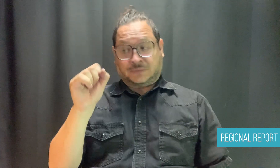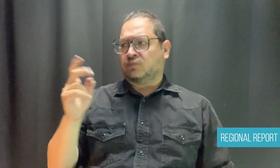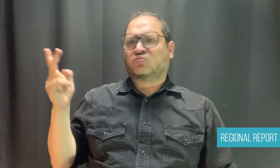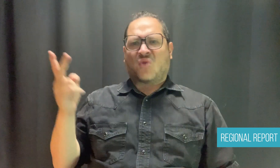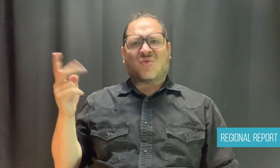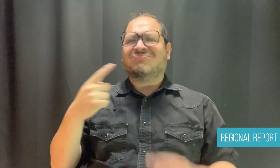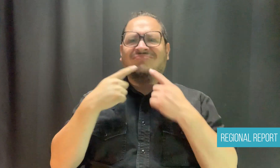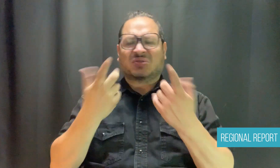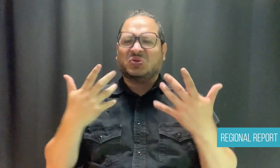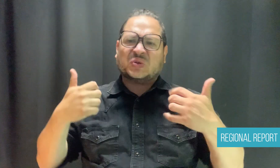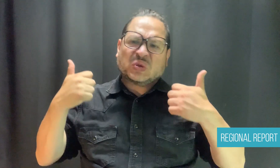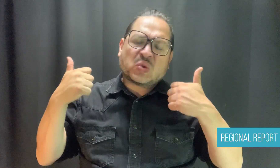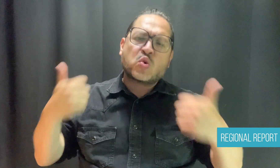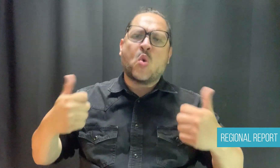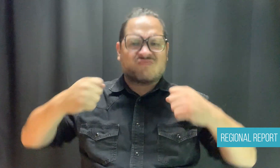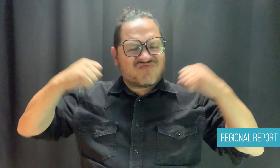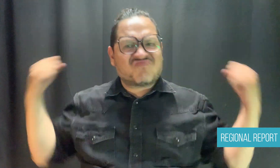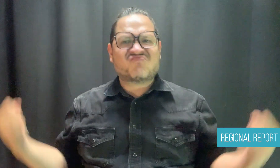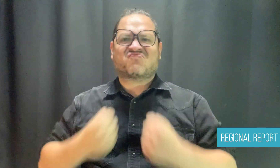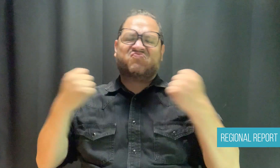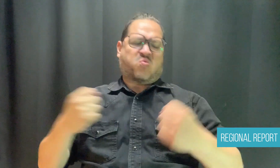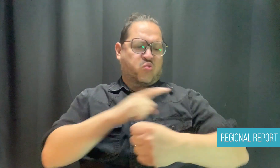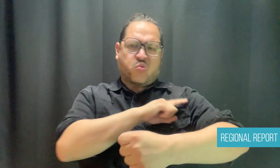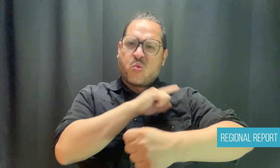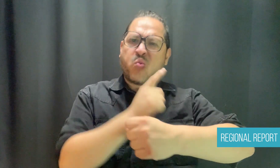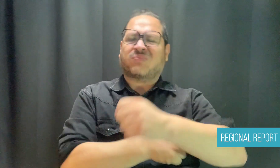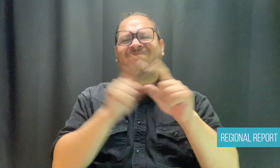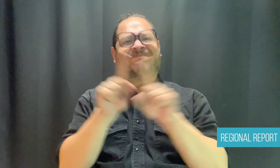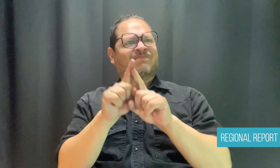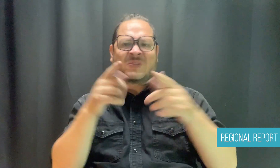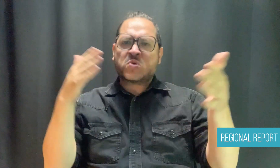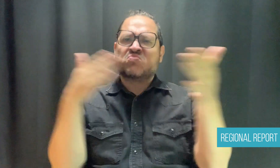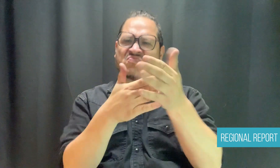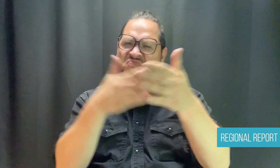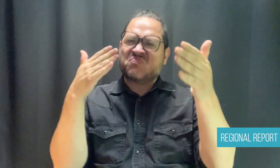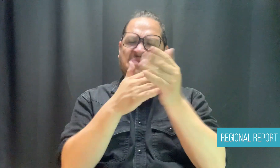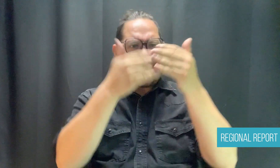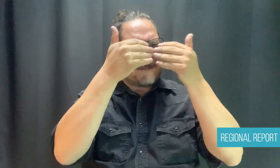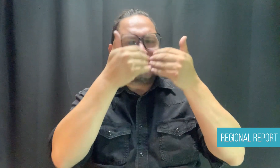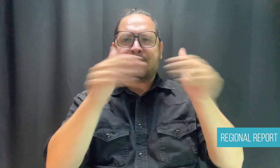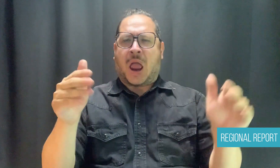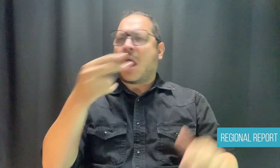by opening a restaurant called Mykonos Street Grill.